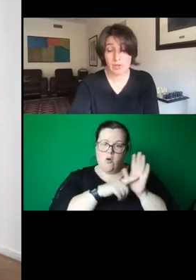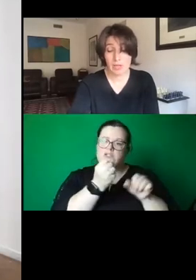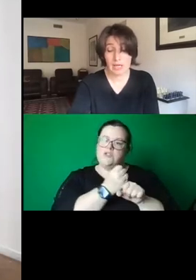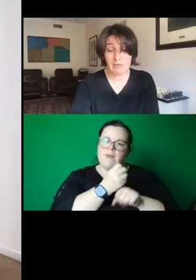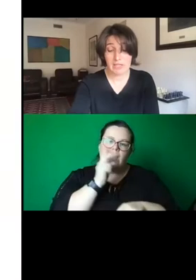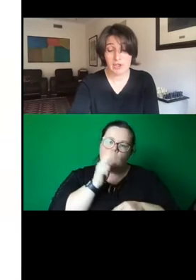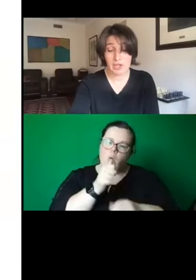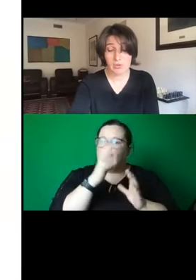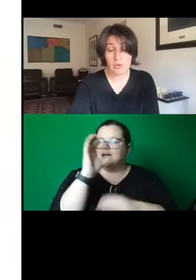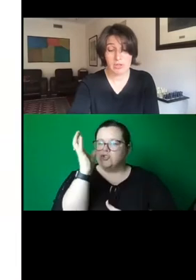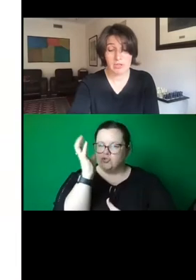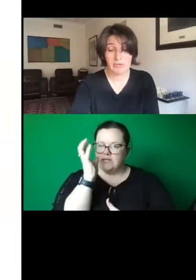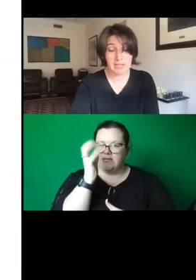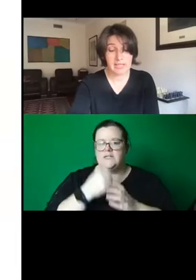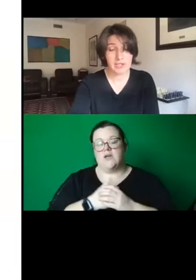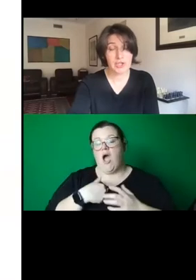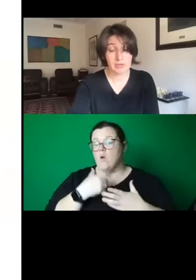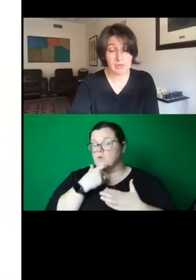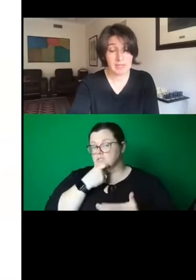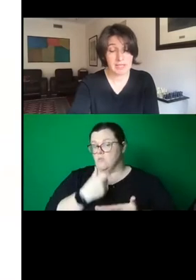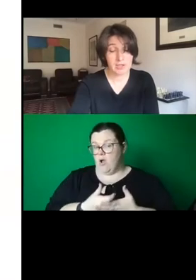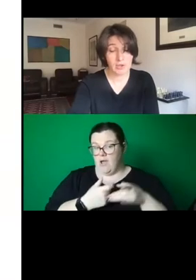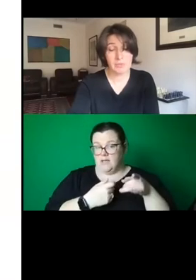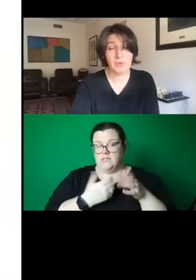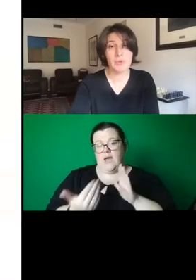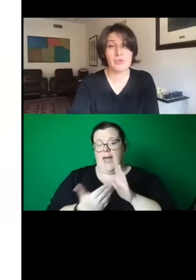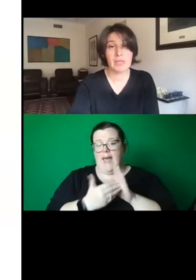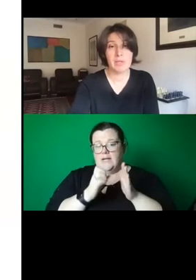covered in charcoal revealed the texture reminiscent of the burnt tree bark